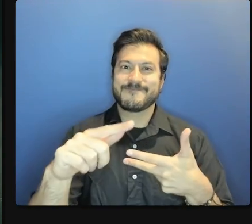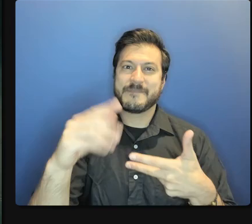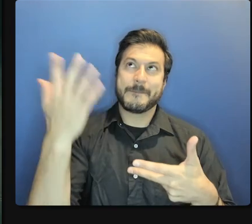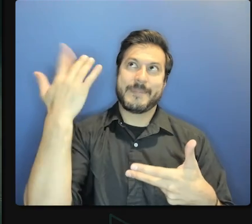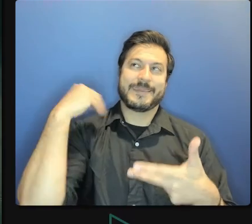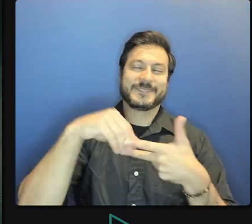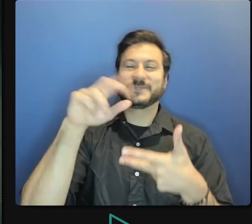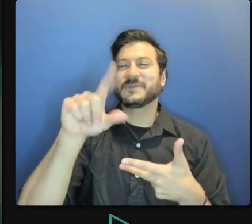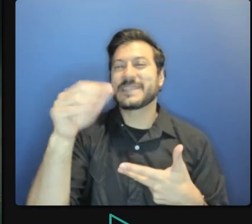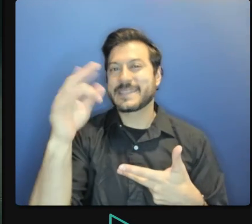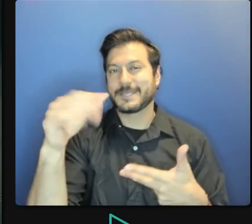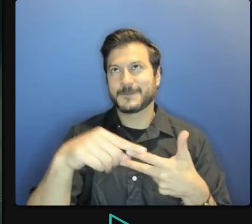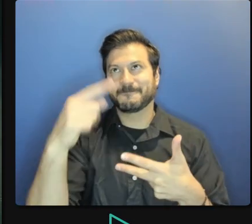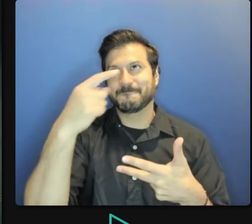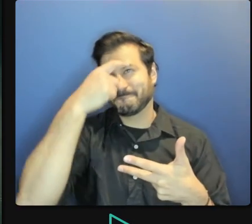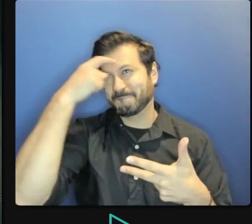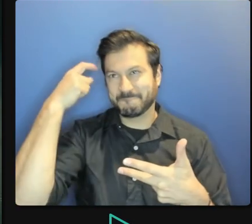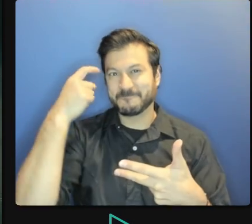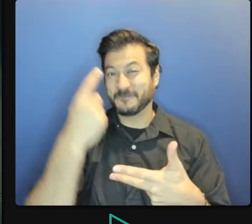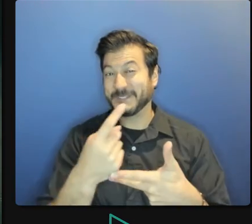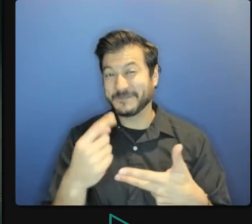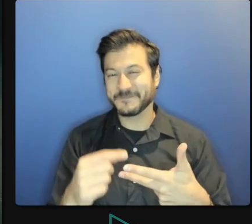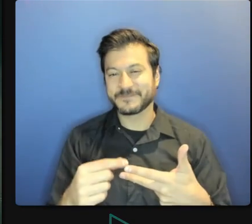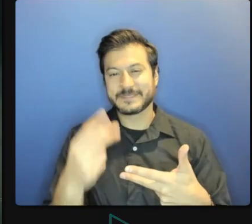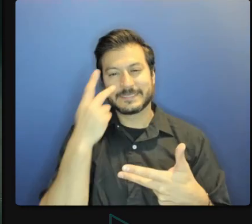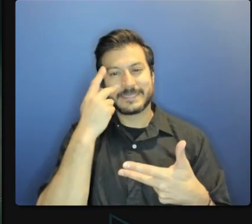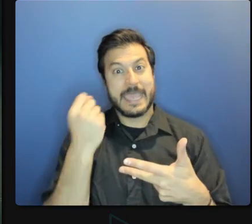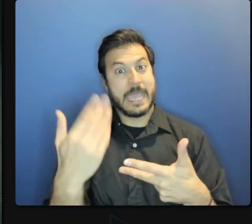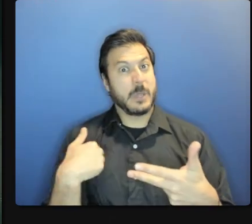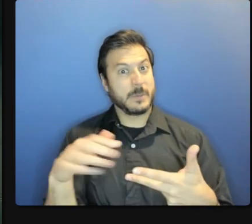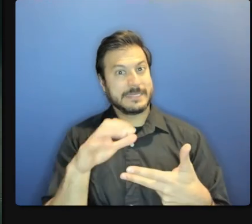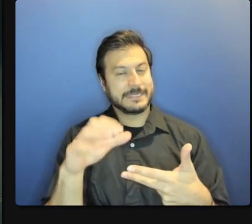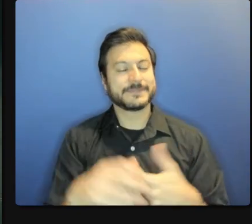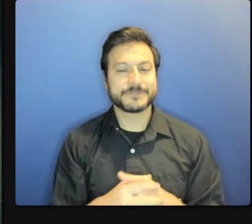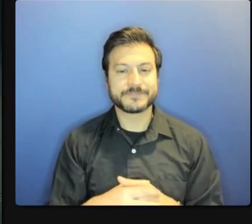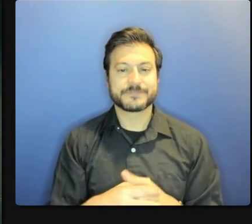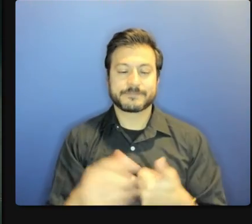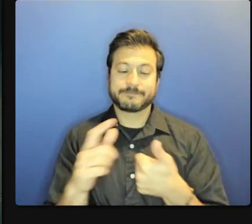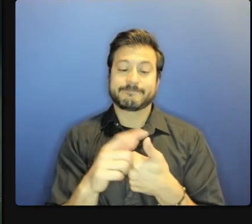the folks back in 2019 to take away from that talk. So, let's see how we did.